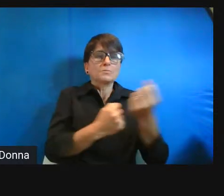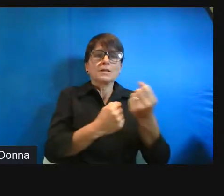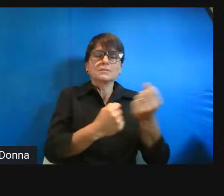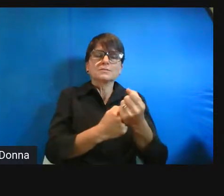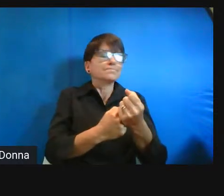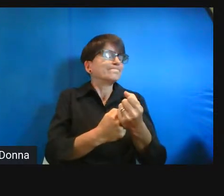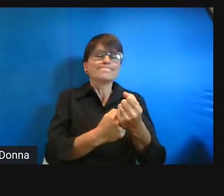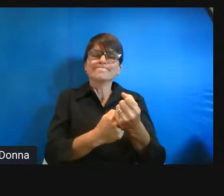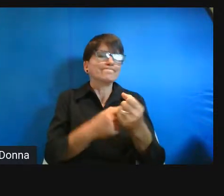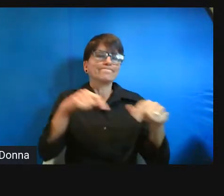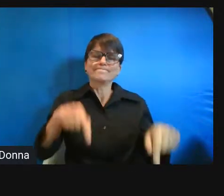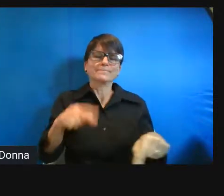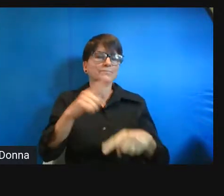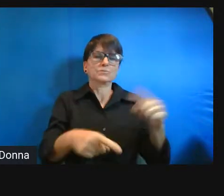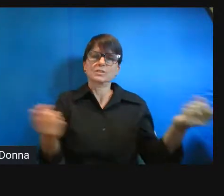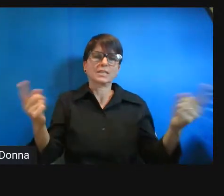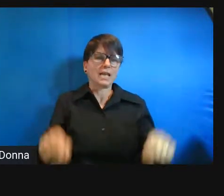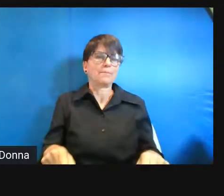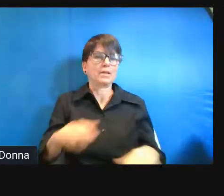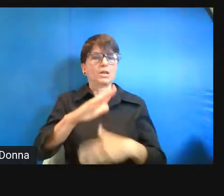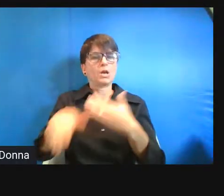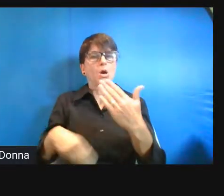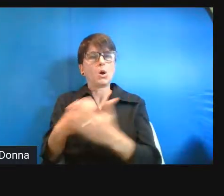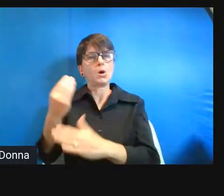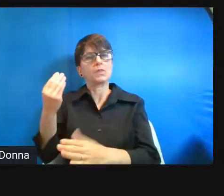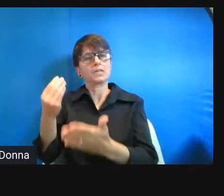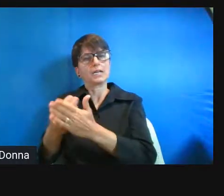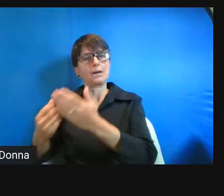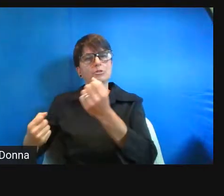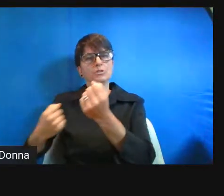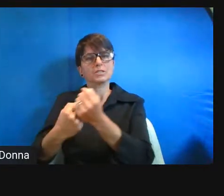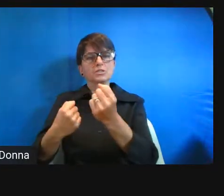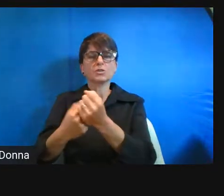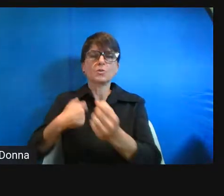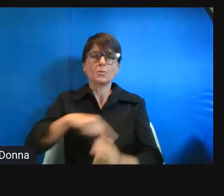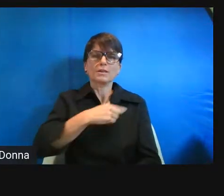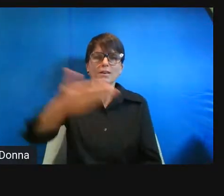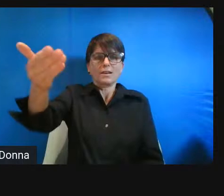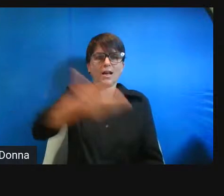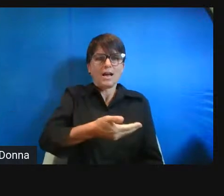focused on website accessibility. Without her sponsors, this event would not be possible .